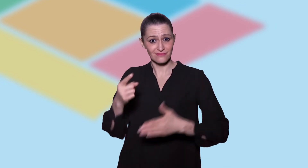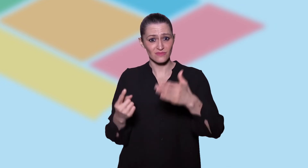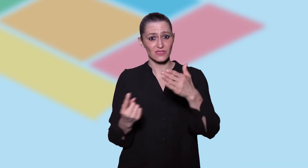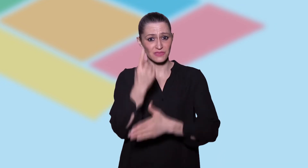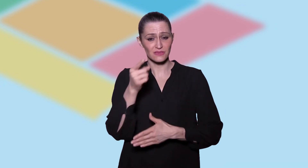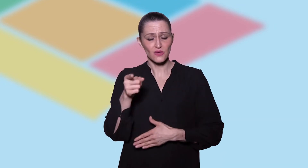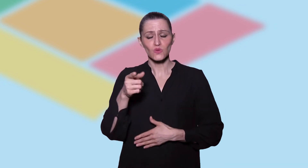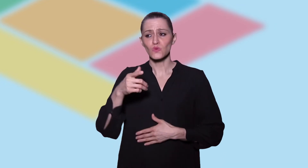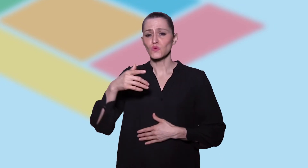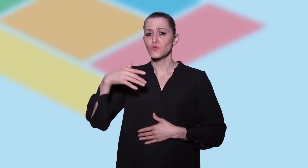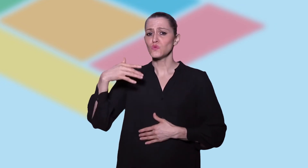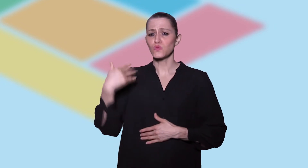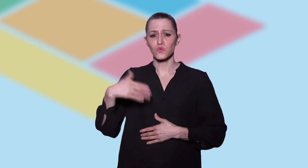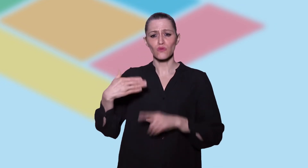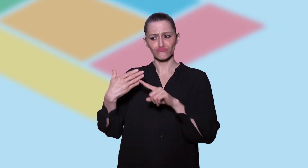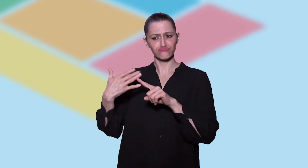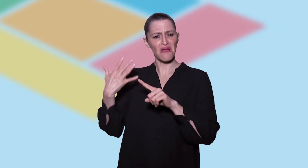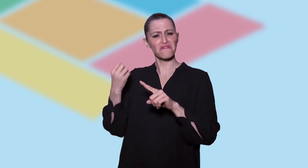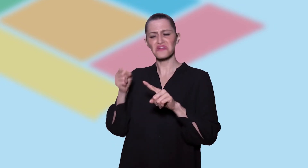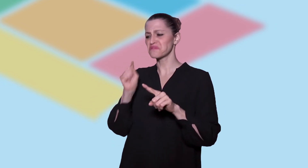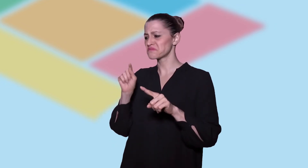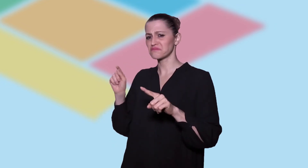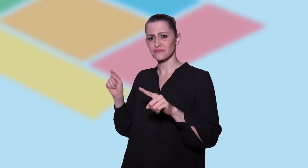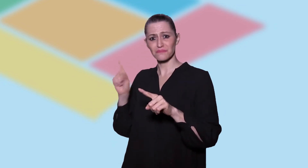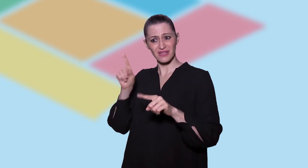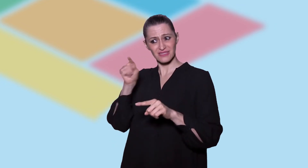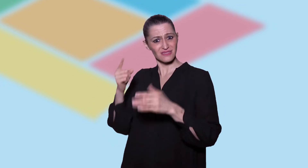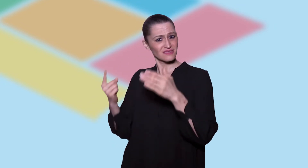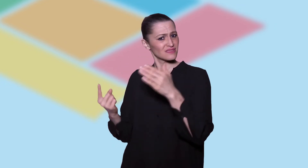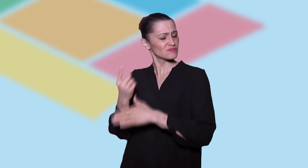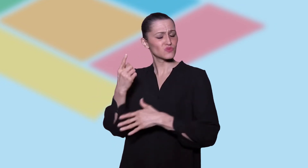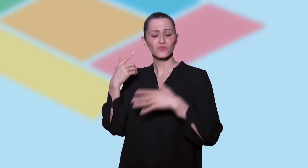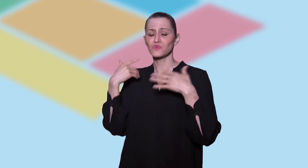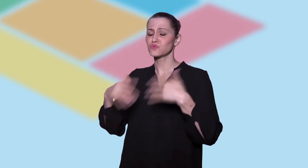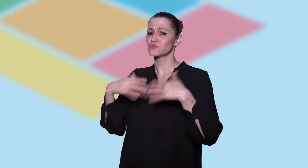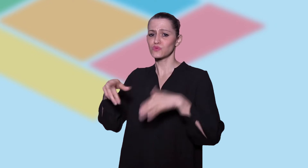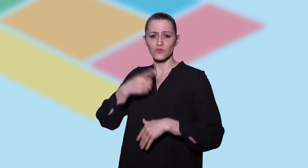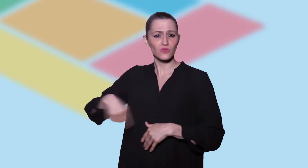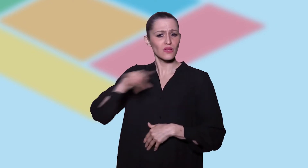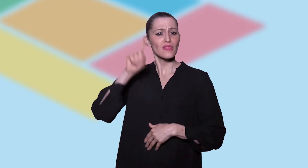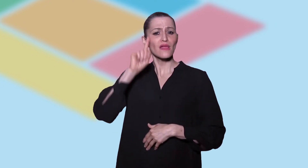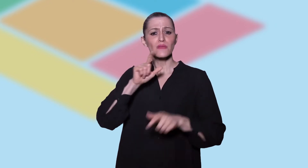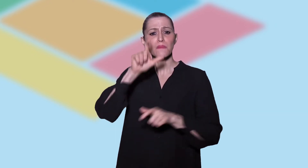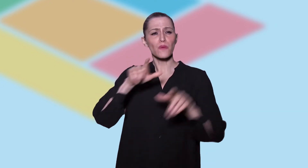It was one of the most inspirational moments